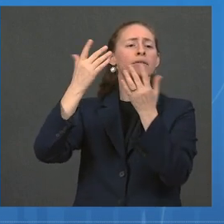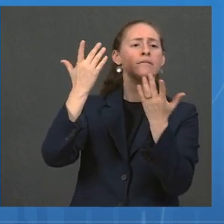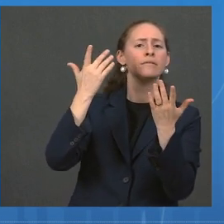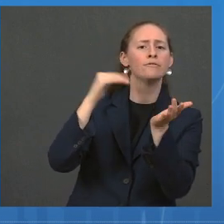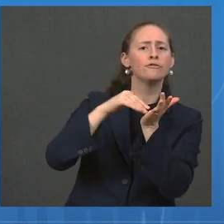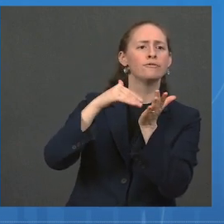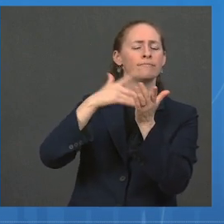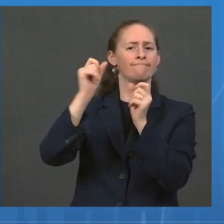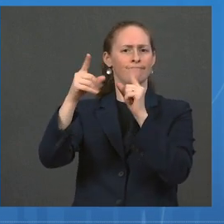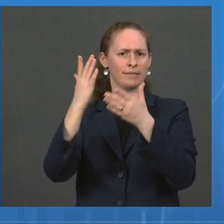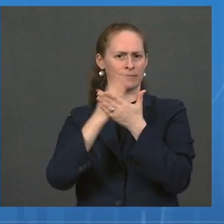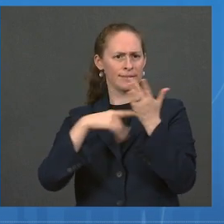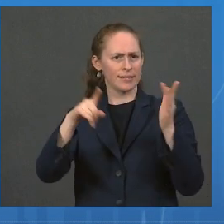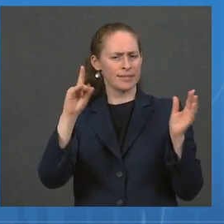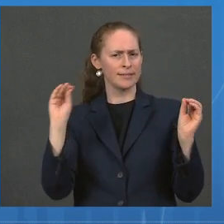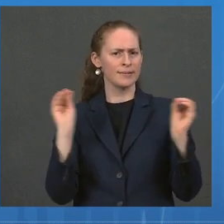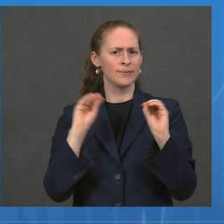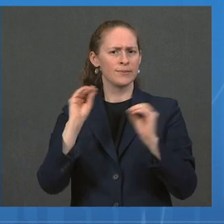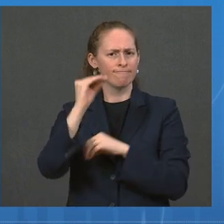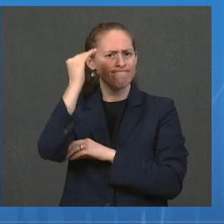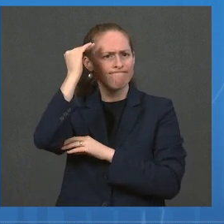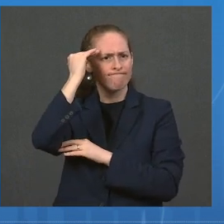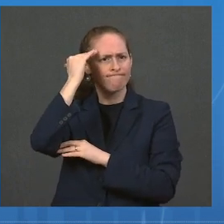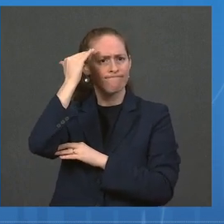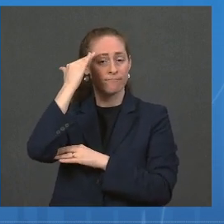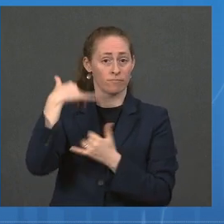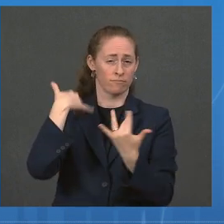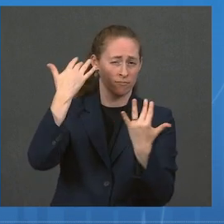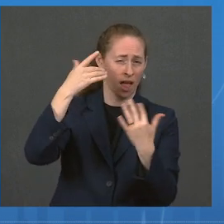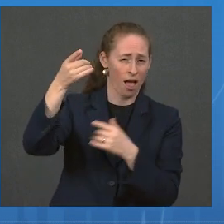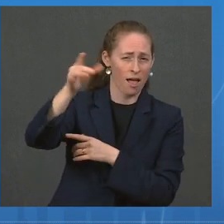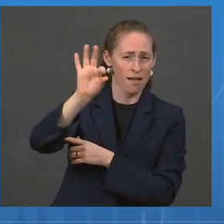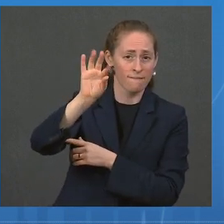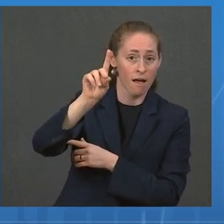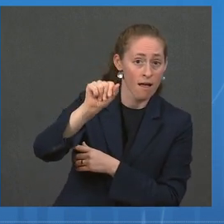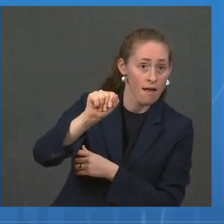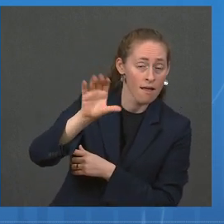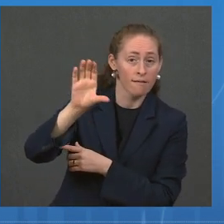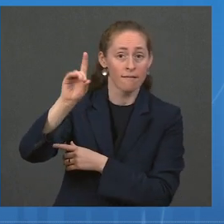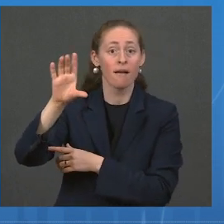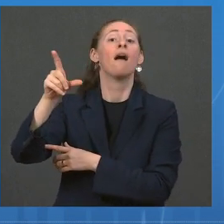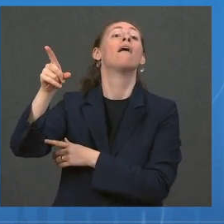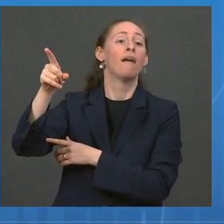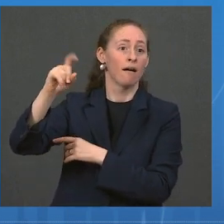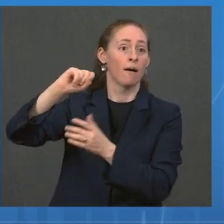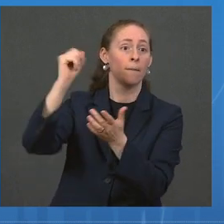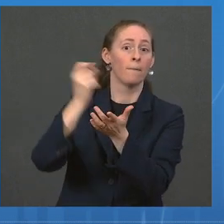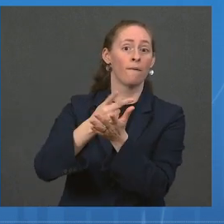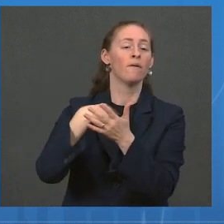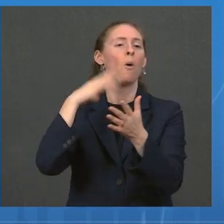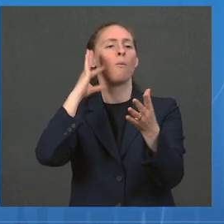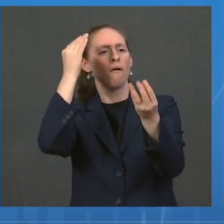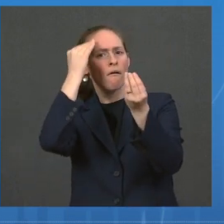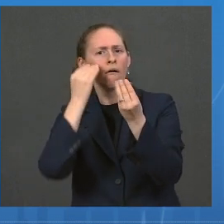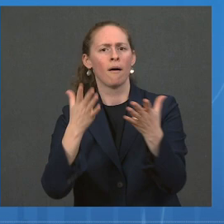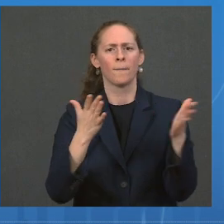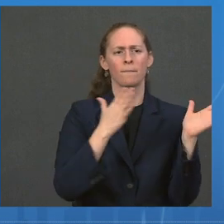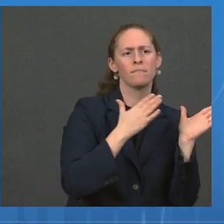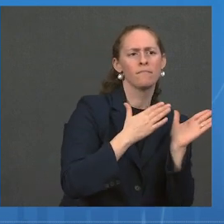So as we await the outcome from the FDA and CDC, I want to take some time to share how we plan to equip parents with clear, accurate,